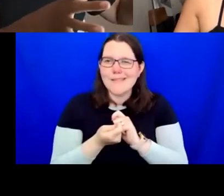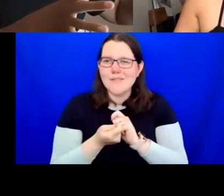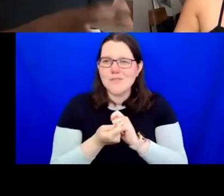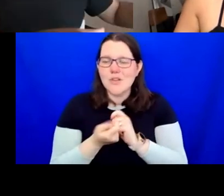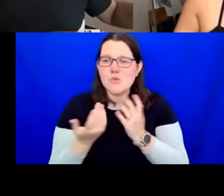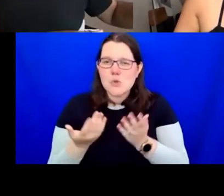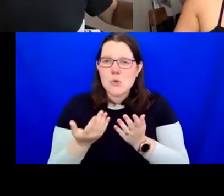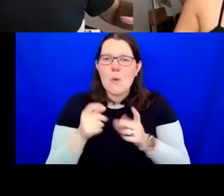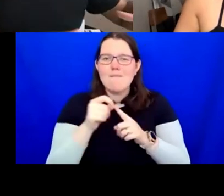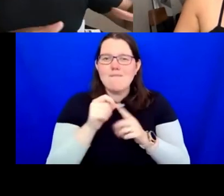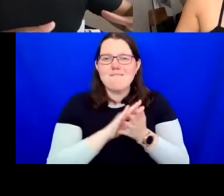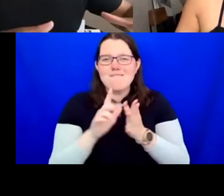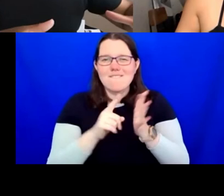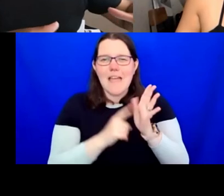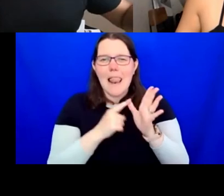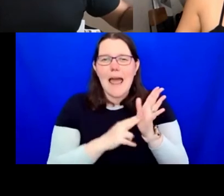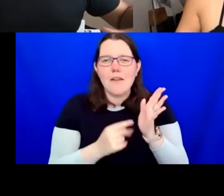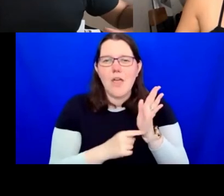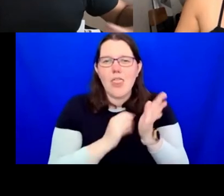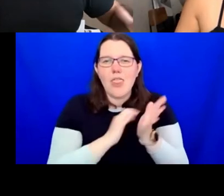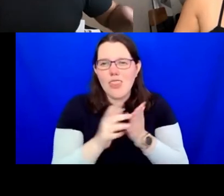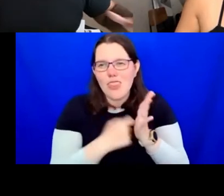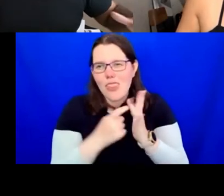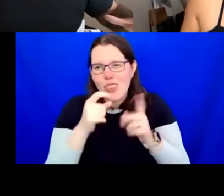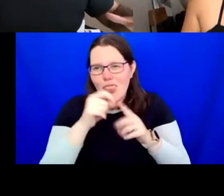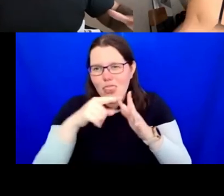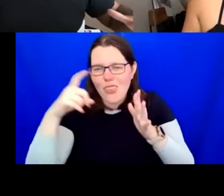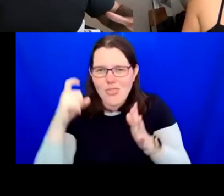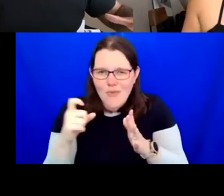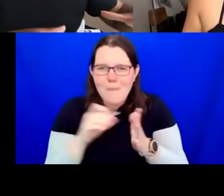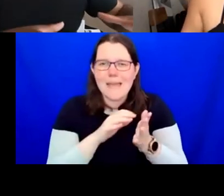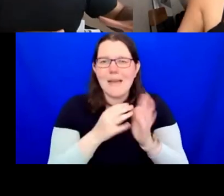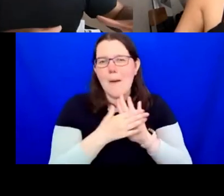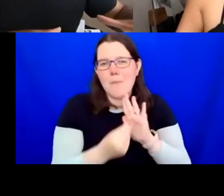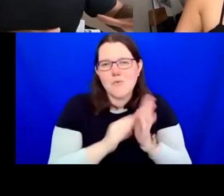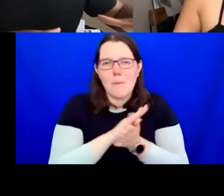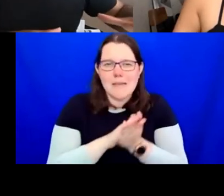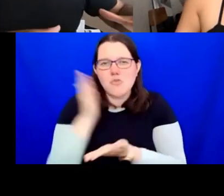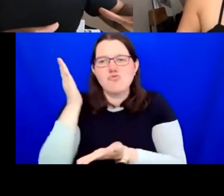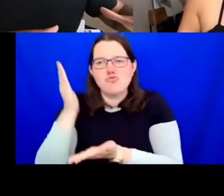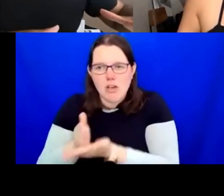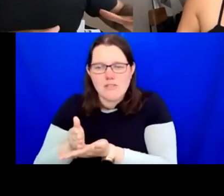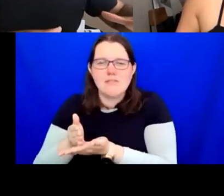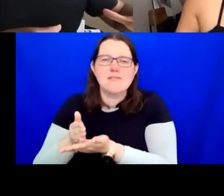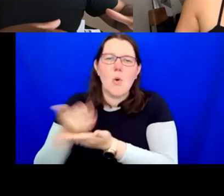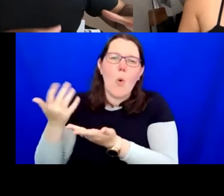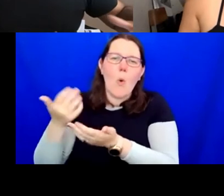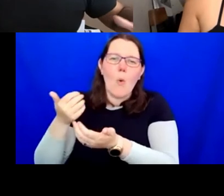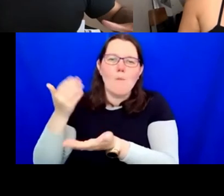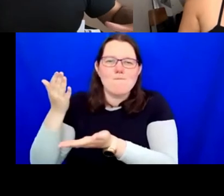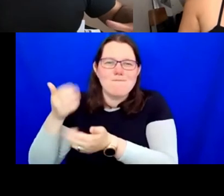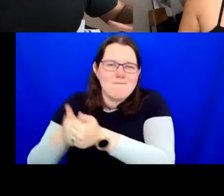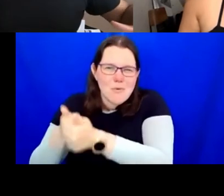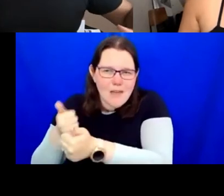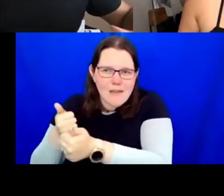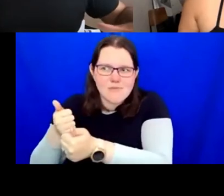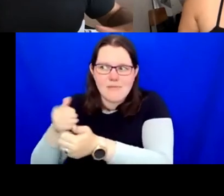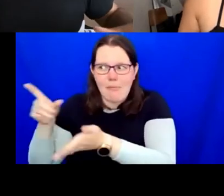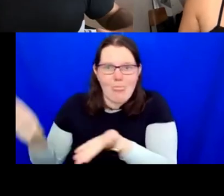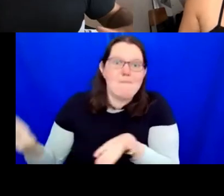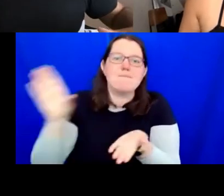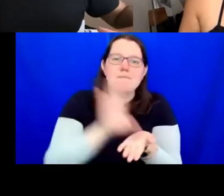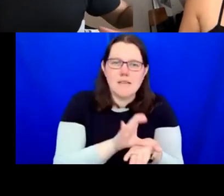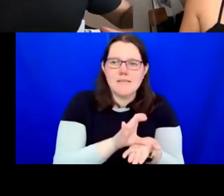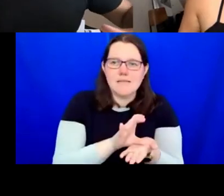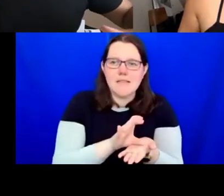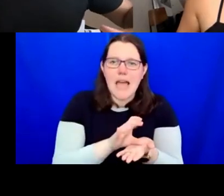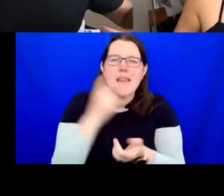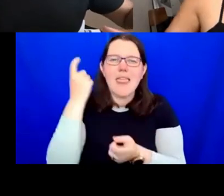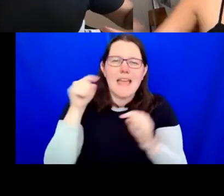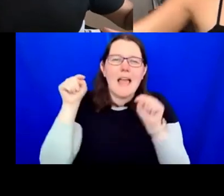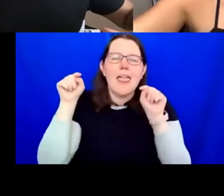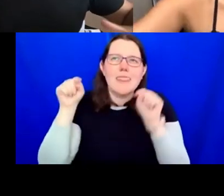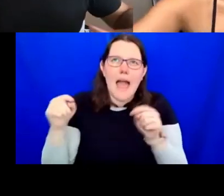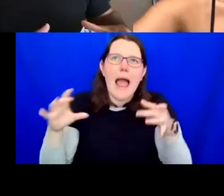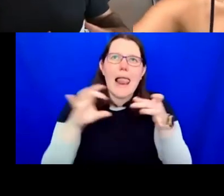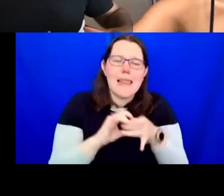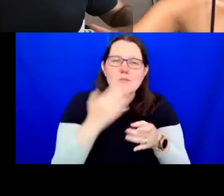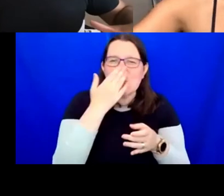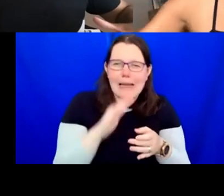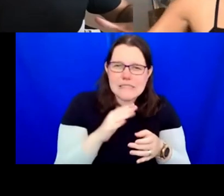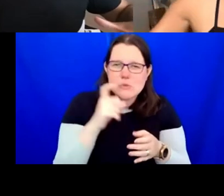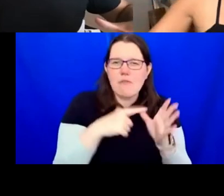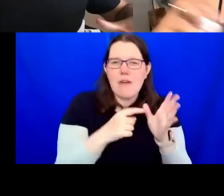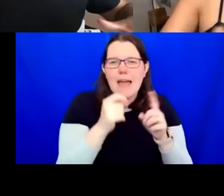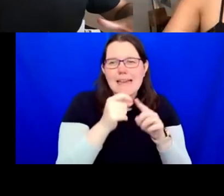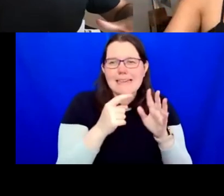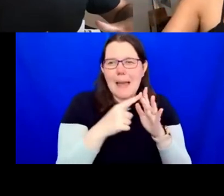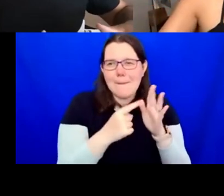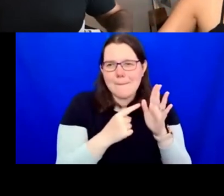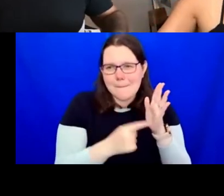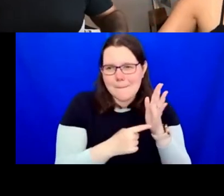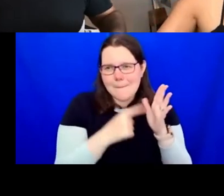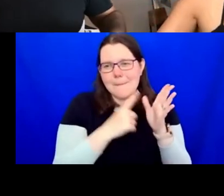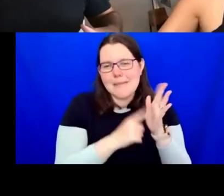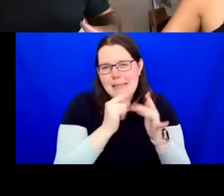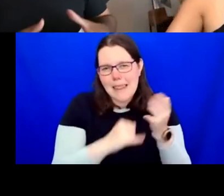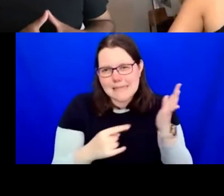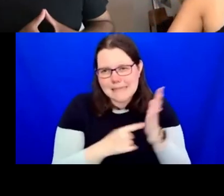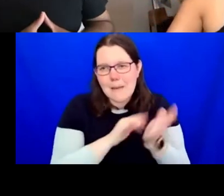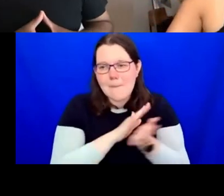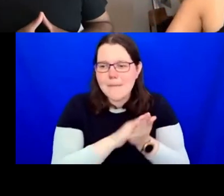trusts and foundations to fund the arts. The arts are kind of seen as what is that